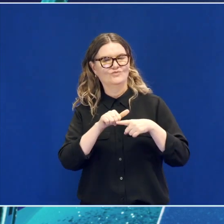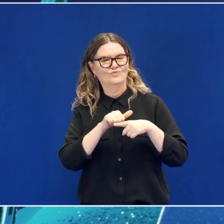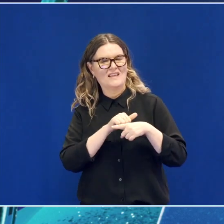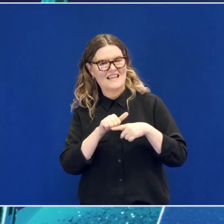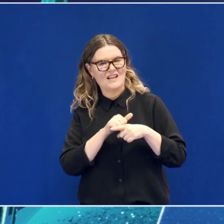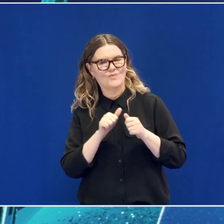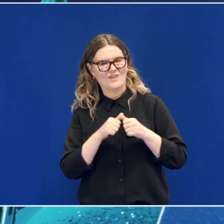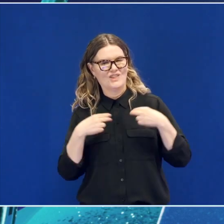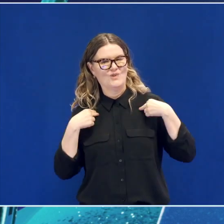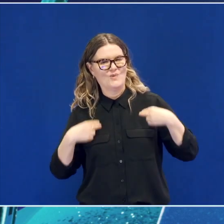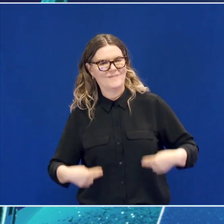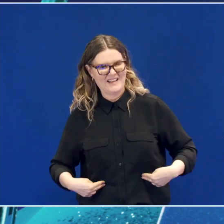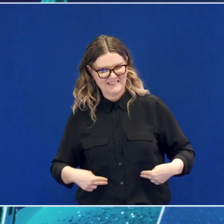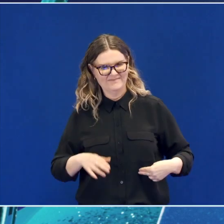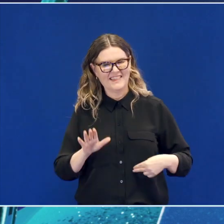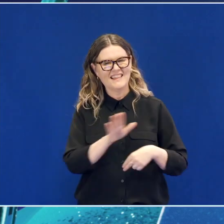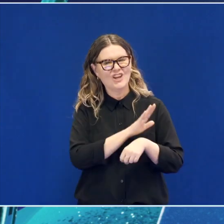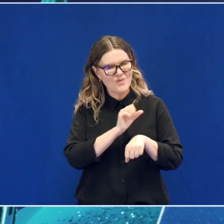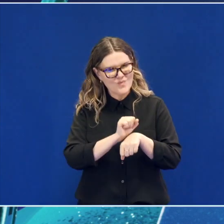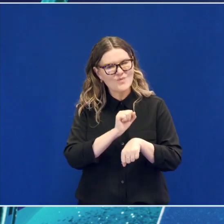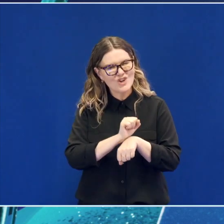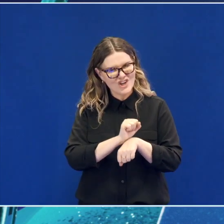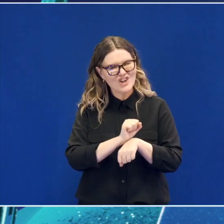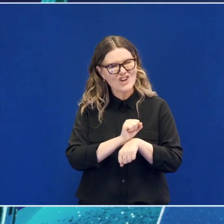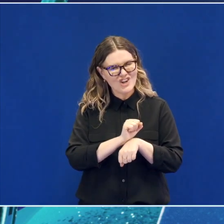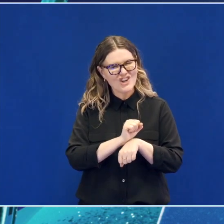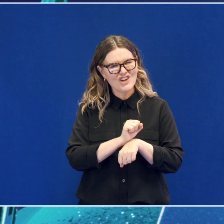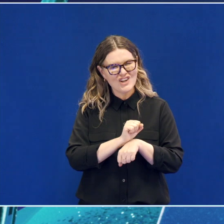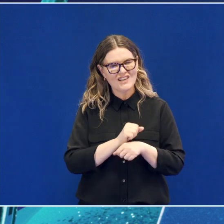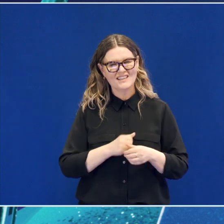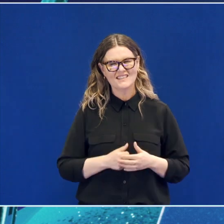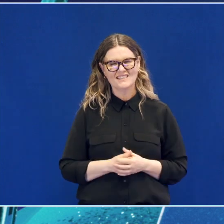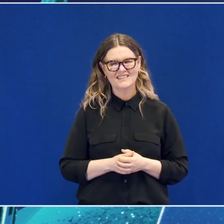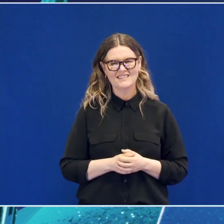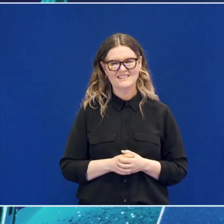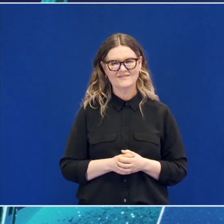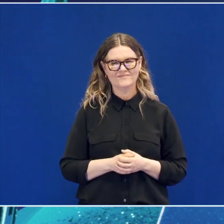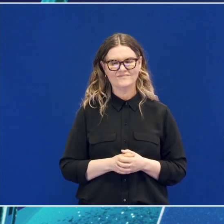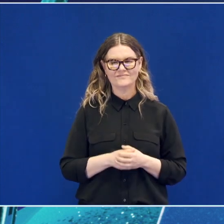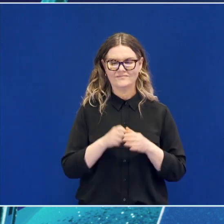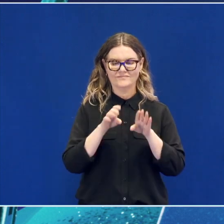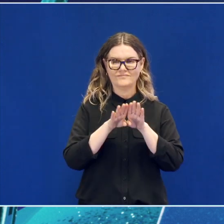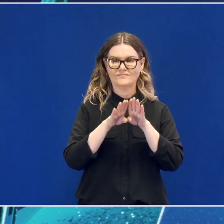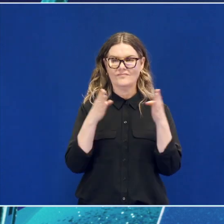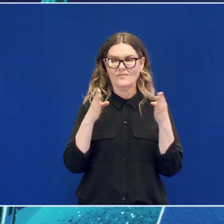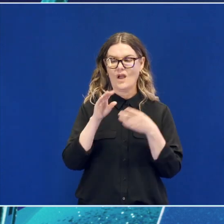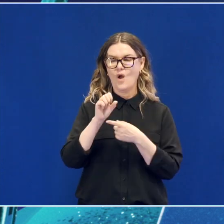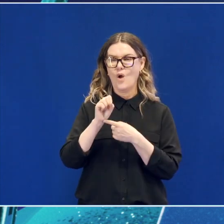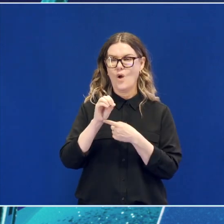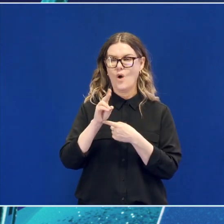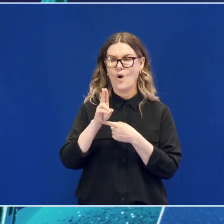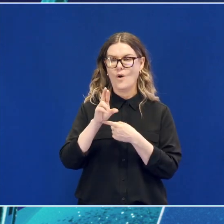Accessibility, unfortunately, is not one of them. So they do produce a lot of issues, for the most part.